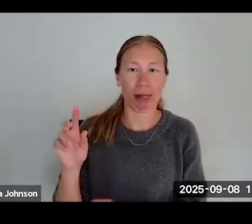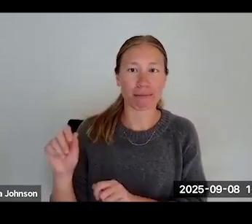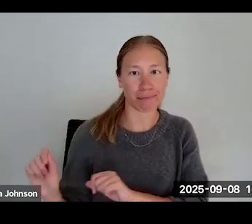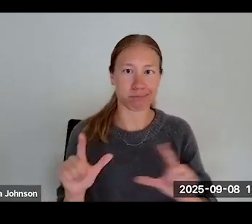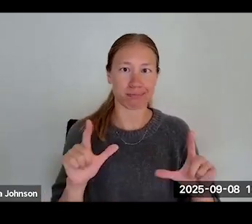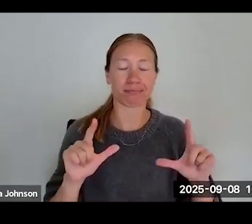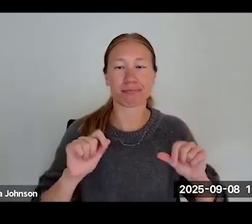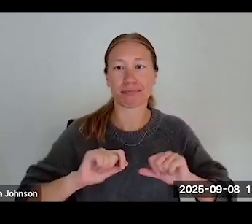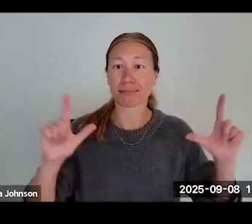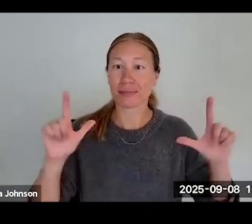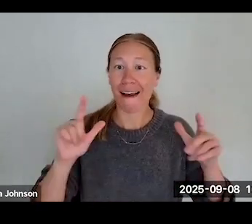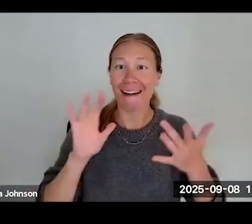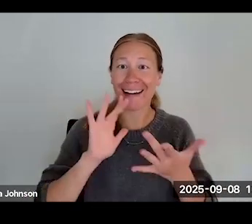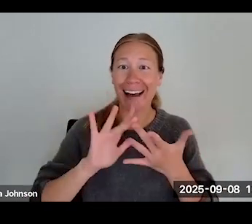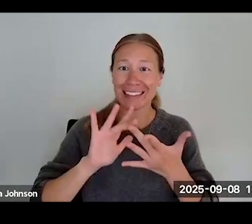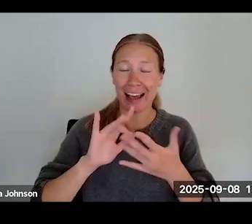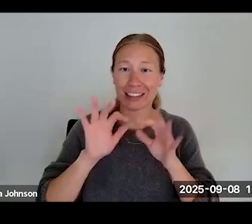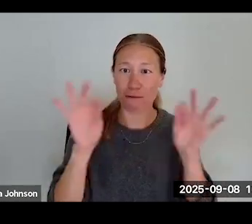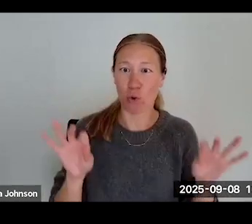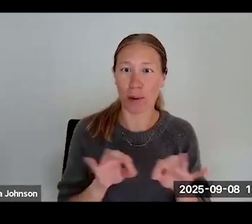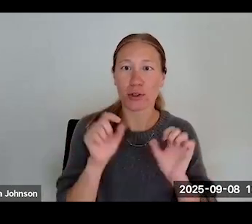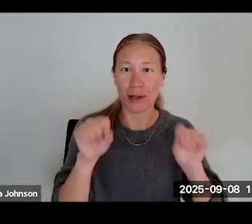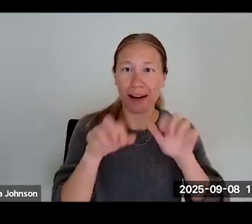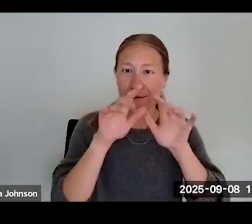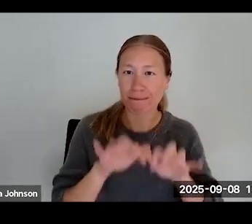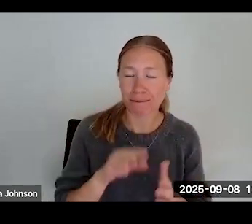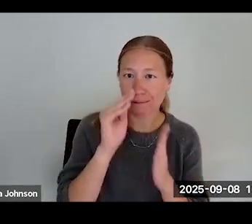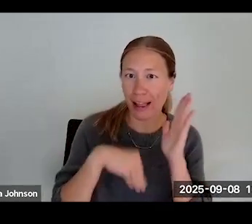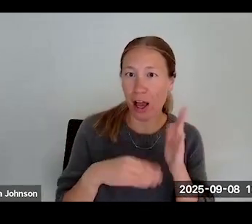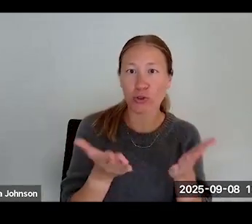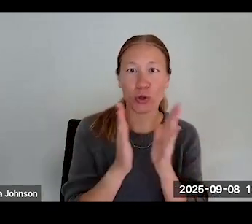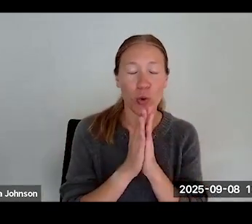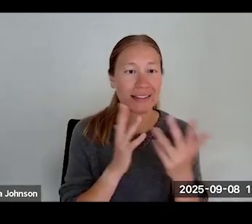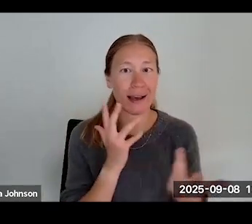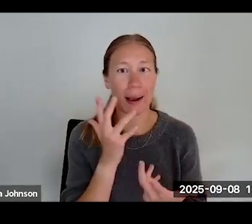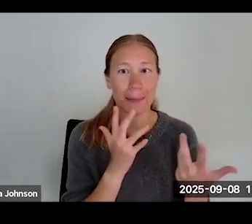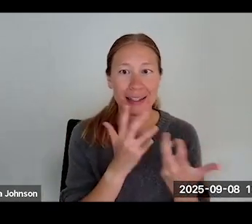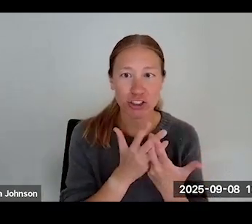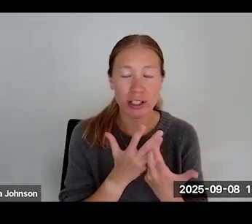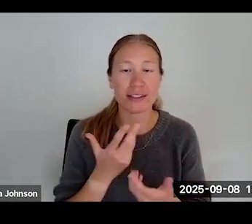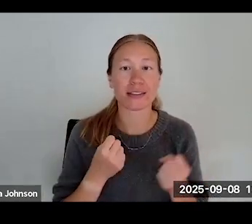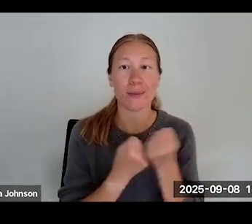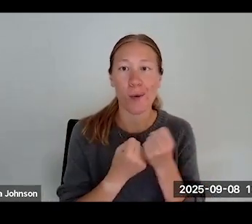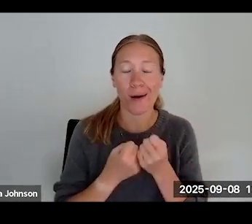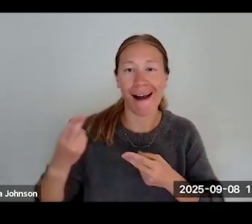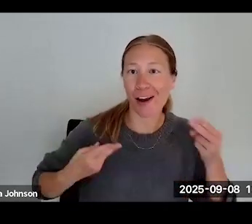that you can fill out to request any of the following: workplace accommodations, support with hiring accommodations,